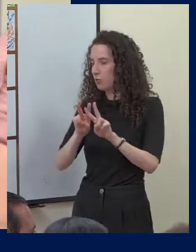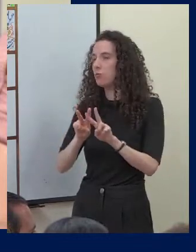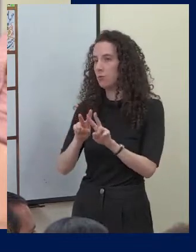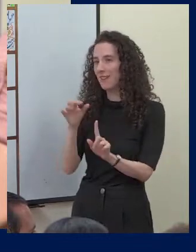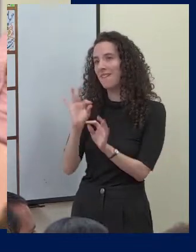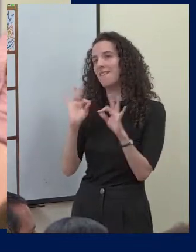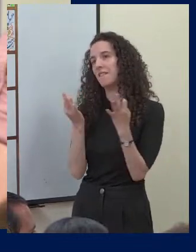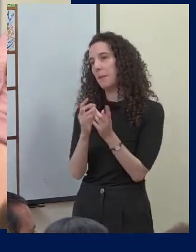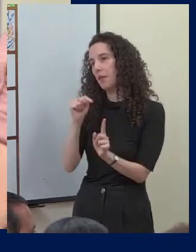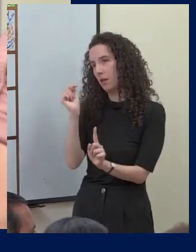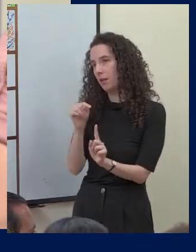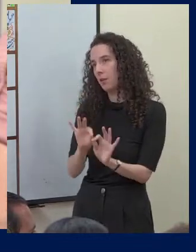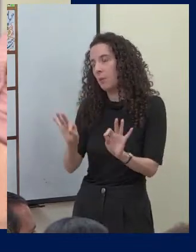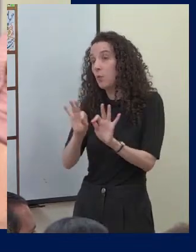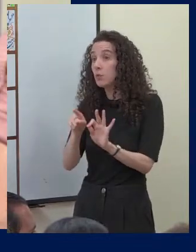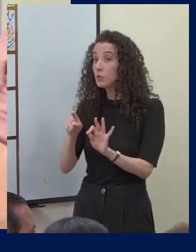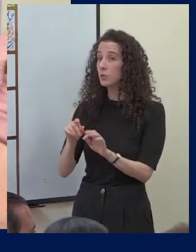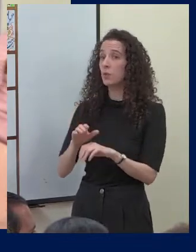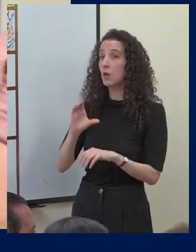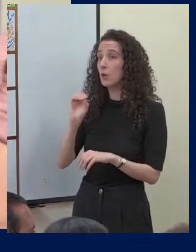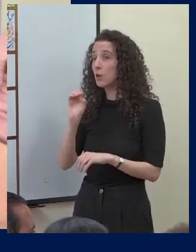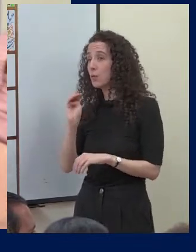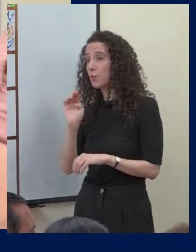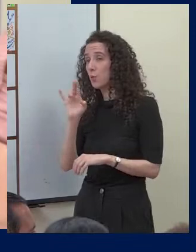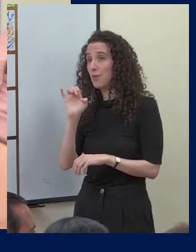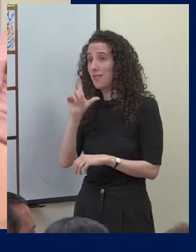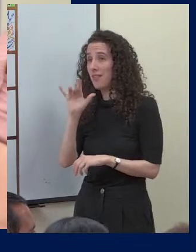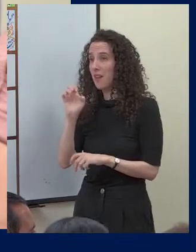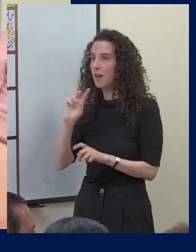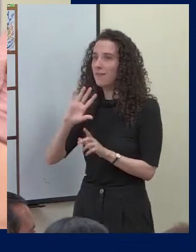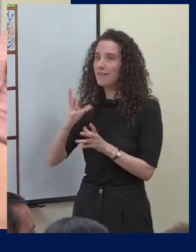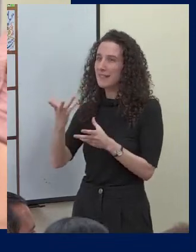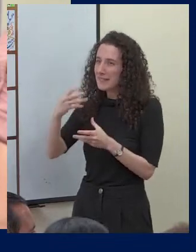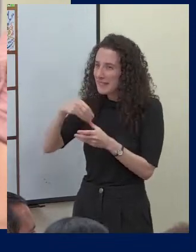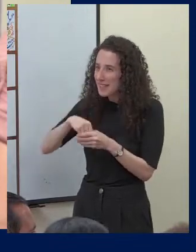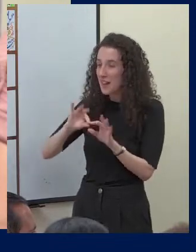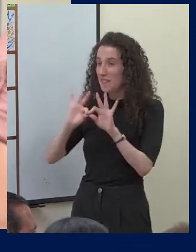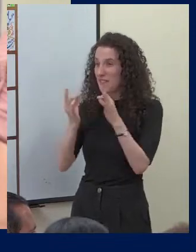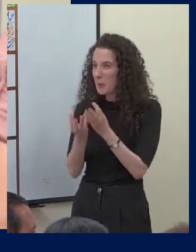Coming life integrates families into all aspects of the life is precious program.